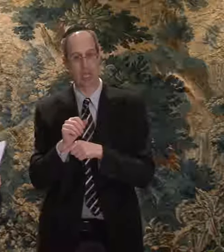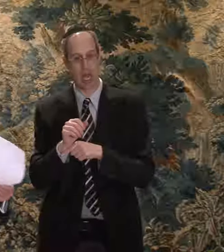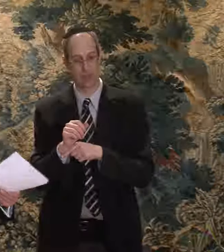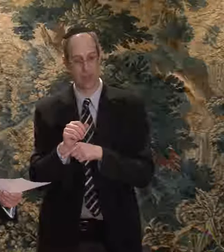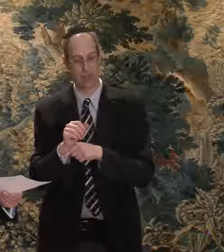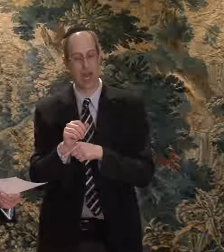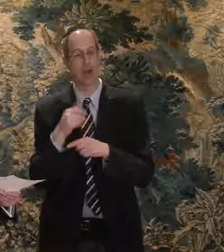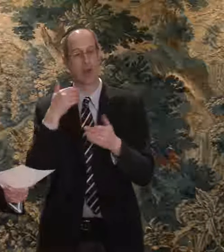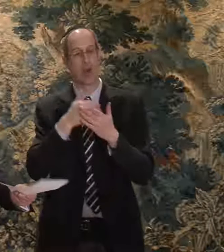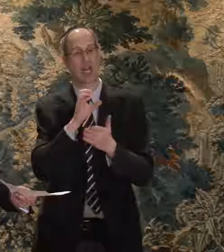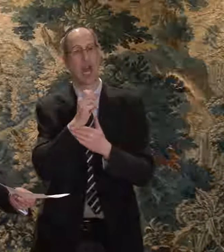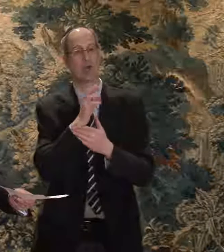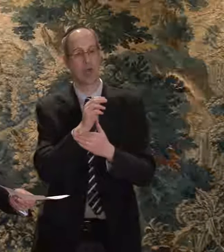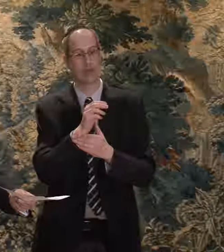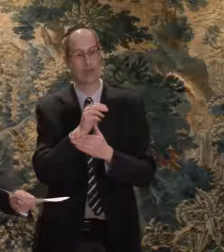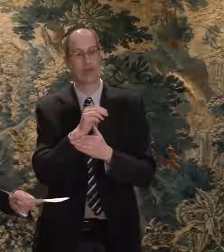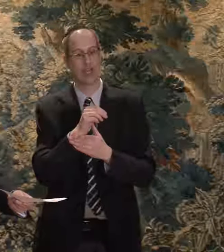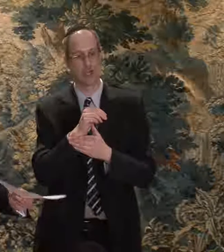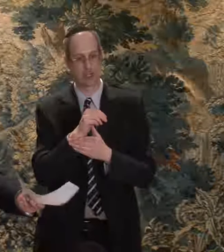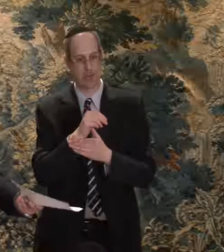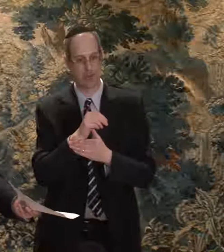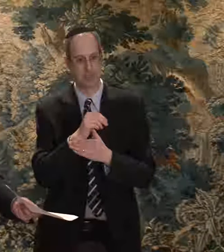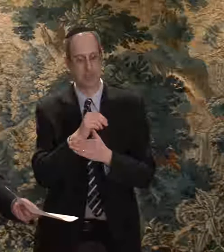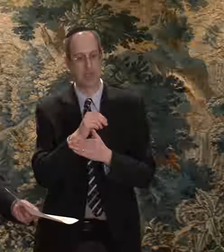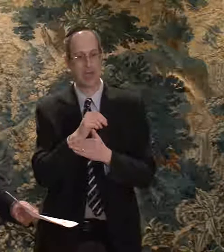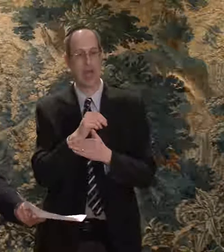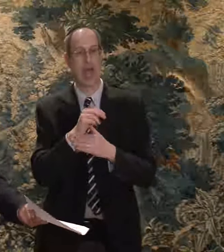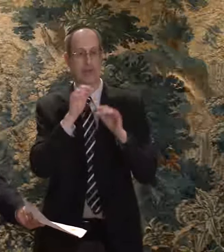they came to Horan via Shu Xiang and they said to Horan and that's what they